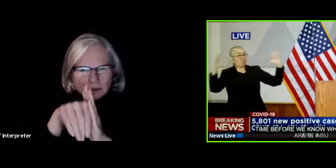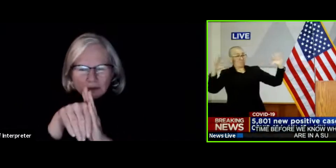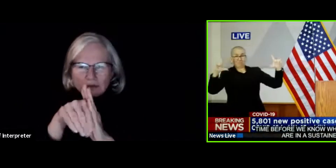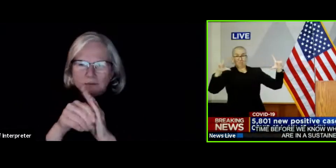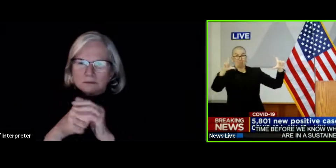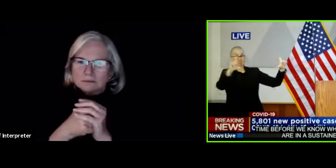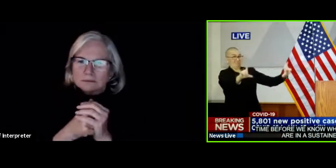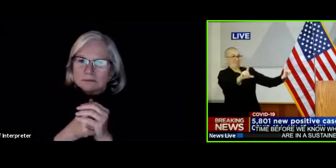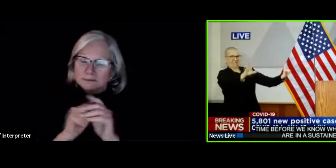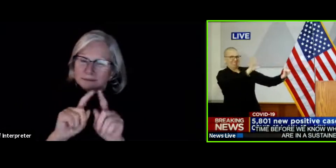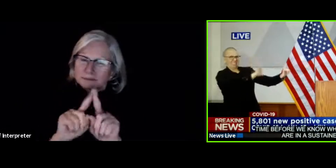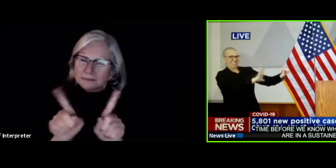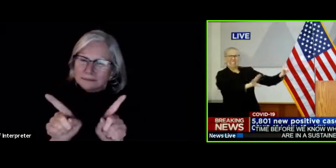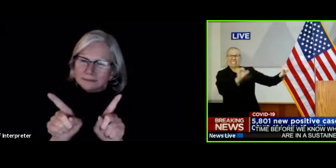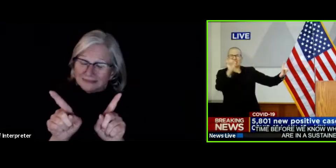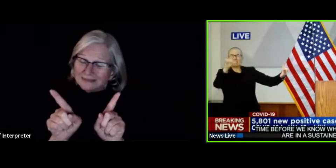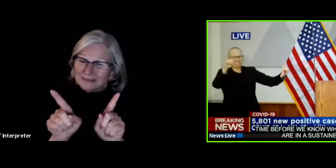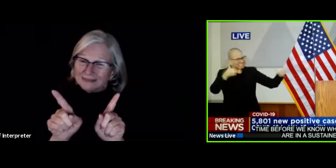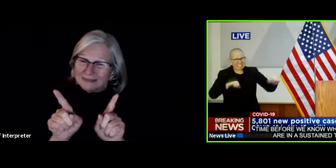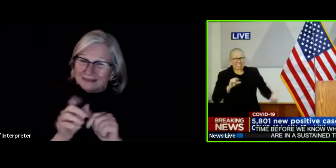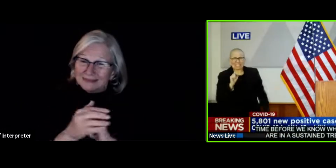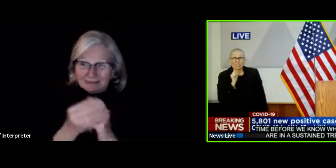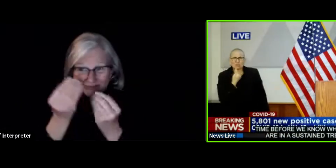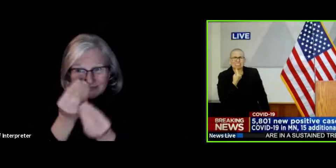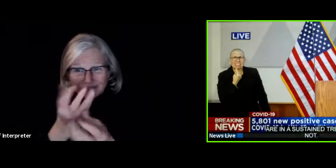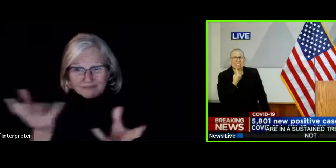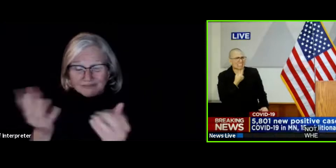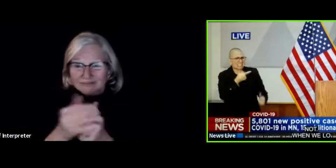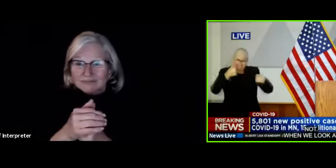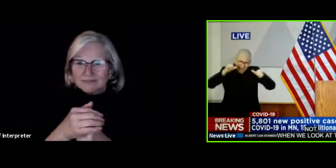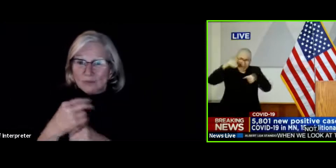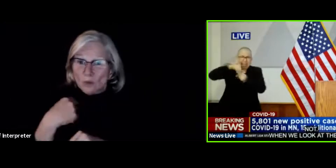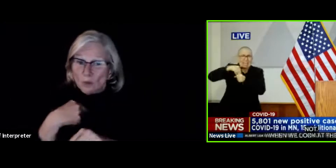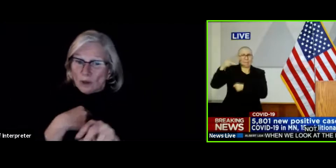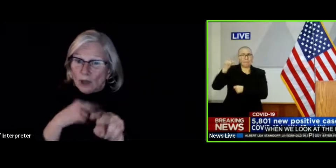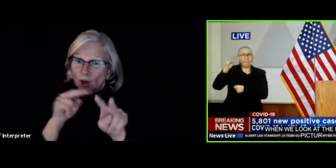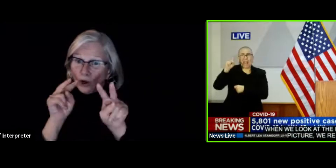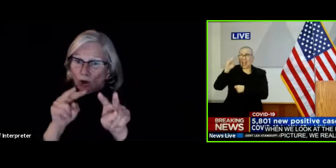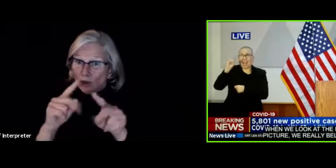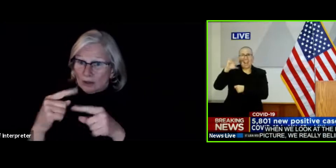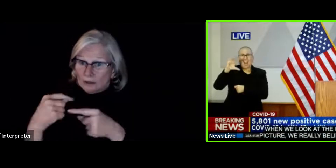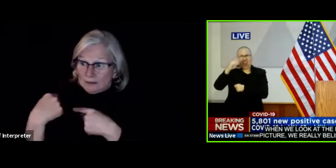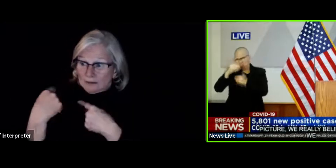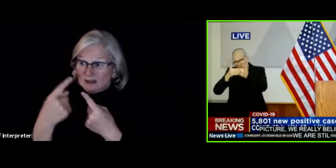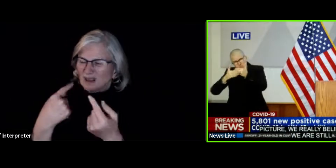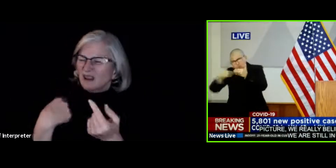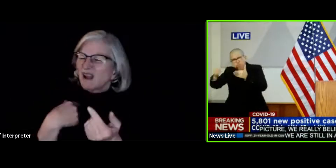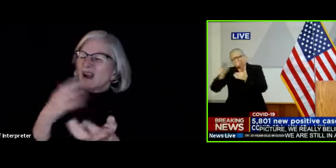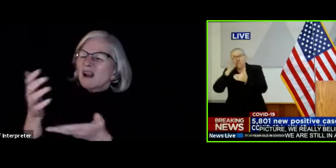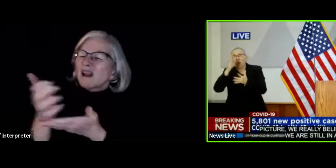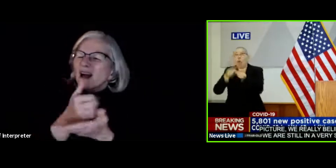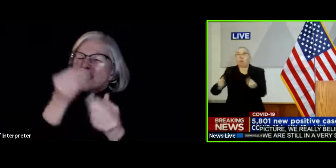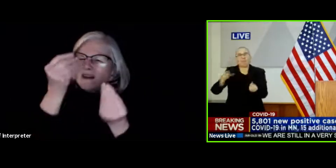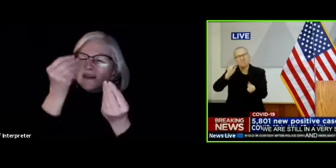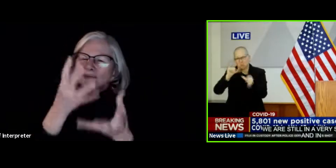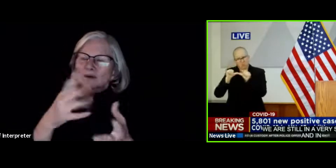POINTS IN THE PANDEMIC AND A VERY PIVOTAL POINTS IN THE PANDEMIC TO SEE WHERE THINGS GO FROM HERE. WE STILL CONTINUES TO SEE ALARMING RATES OF